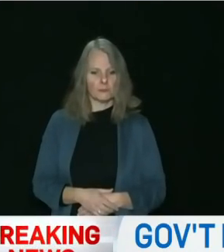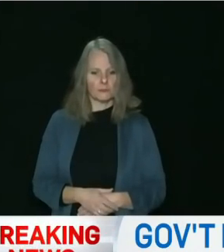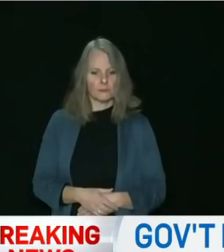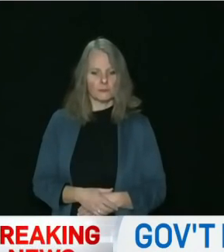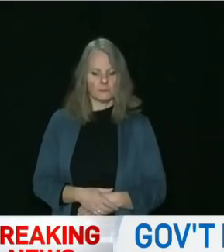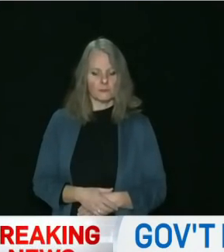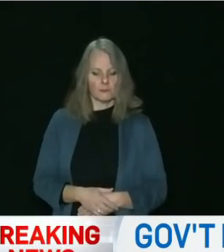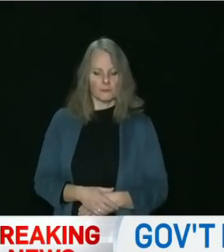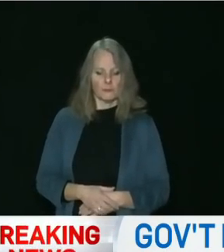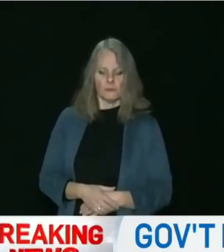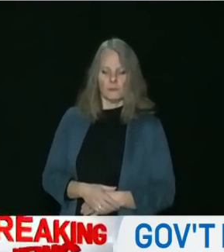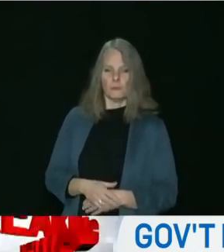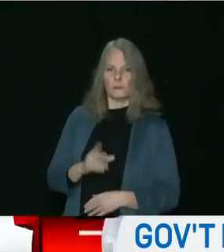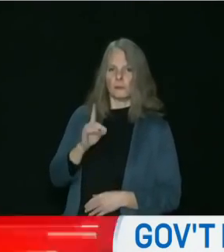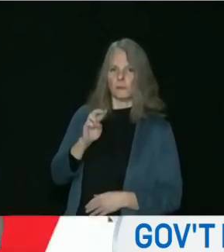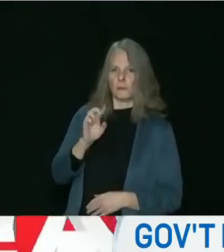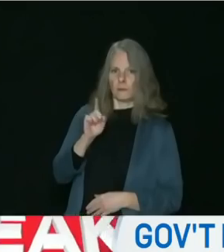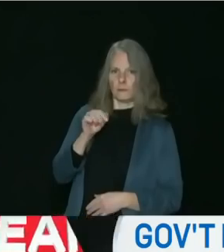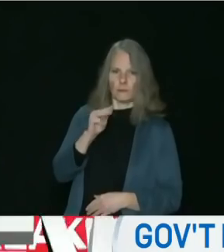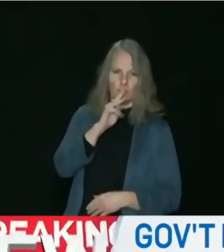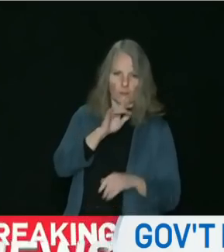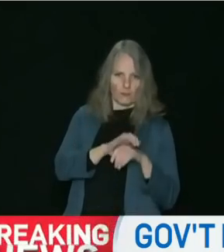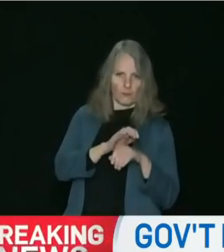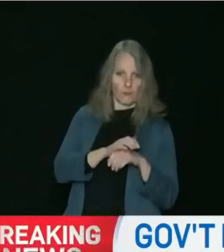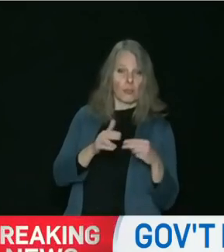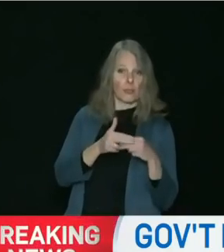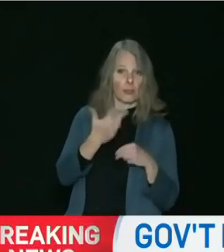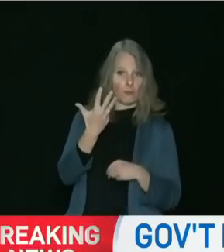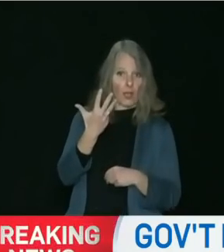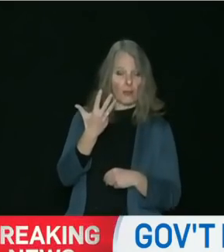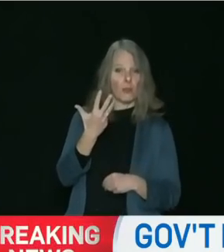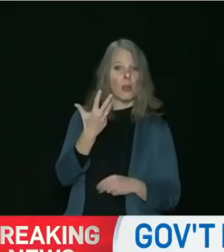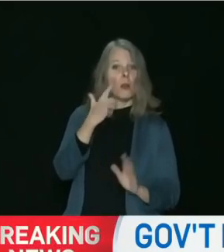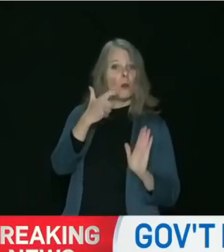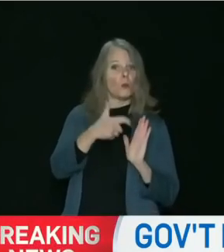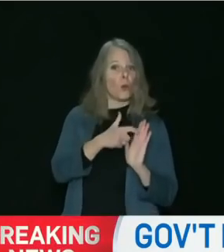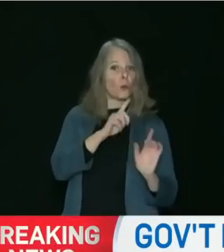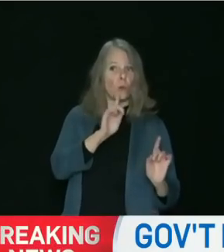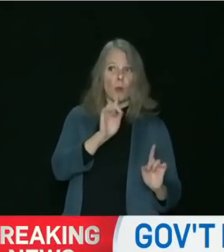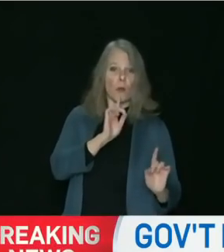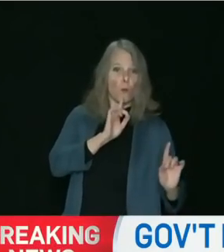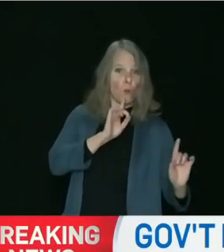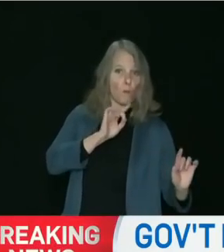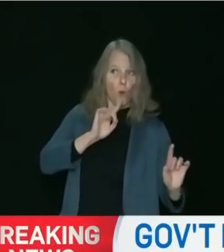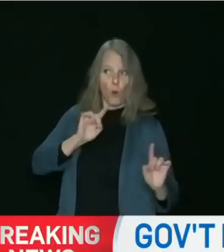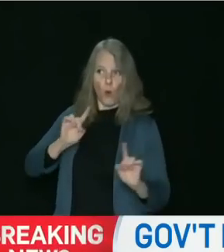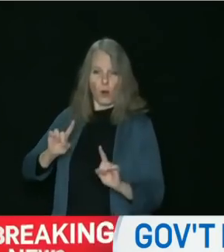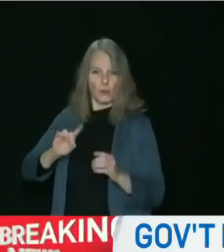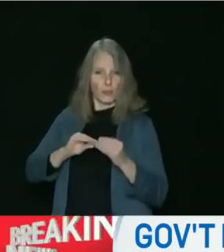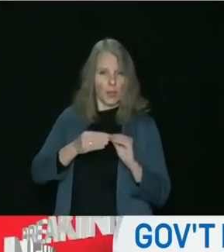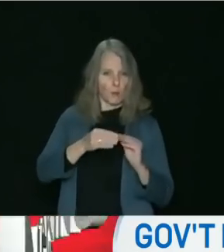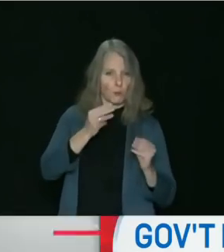TO ATTENUATE THE TRENDS OF SEVERE DISEASE AS MUCH AS POSSIBLE OVER THE NEXT FEW WEEKS.